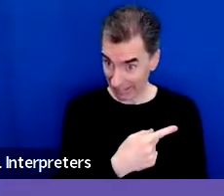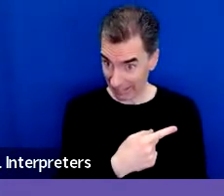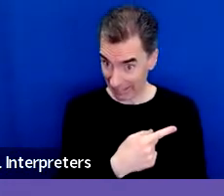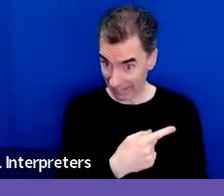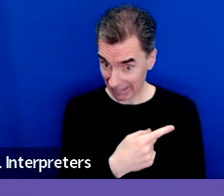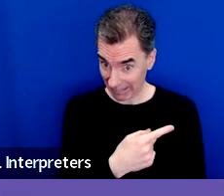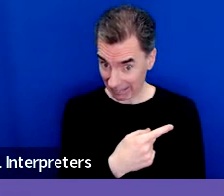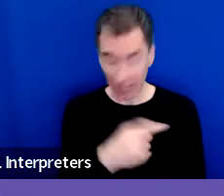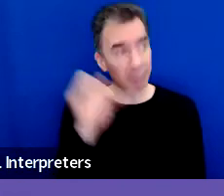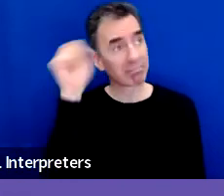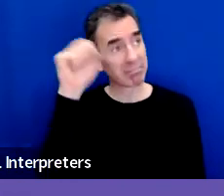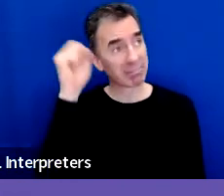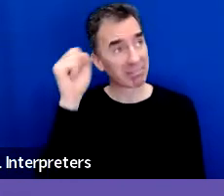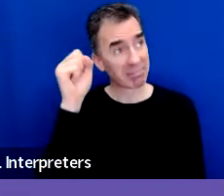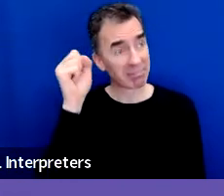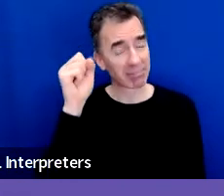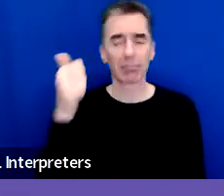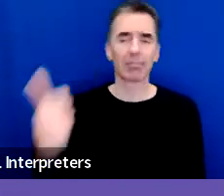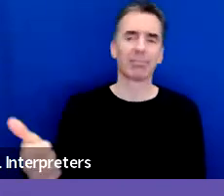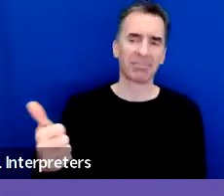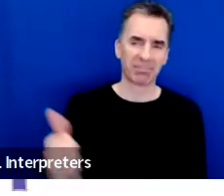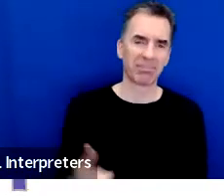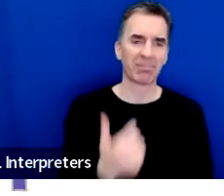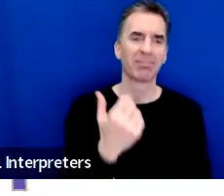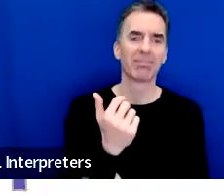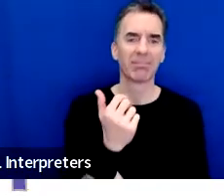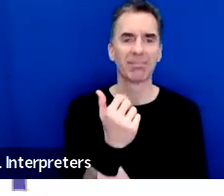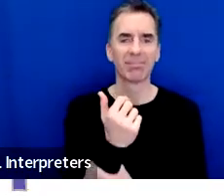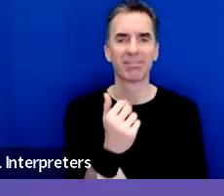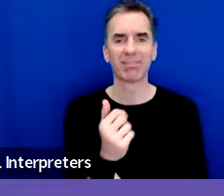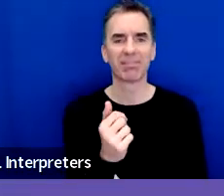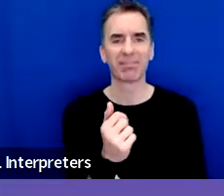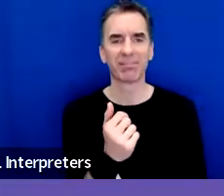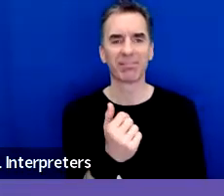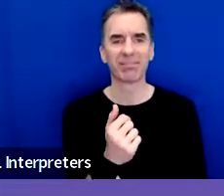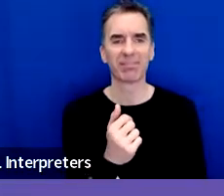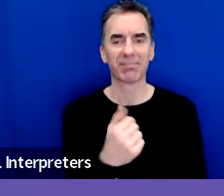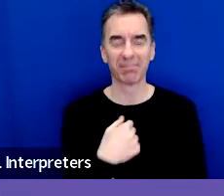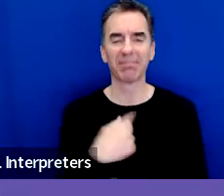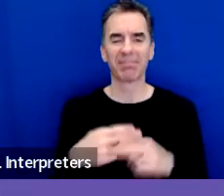Yes, I can. Yeah. Okay, perfect. So my name is Sam Mamora.